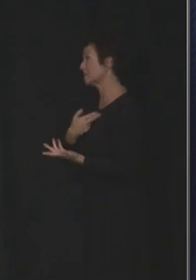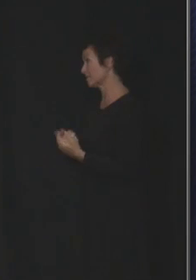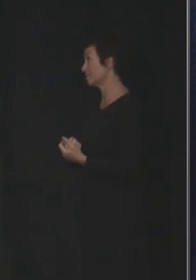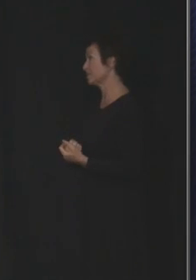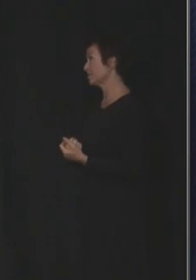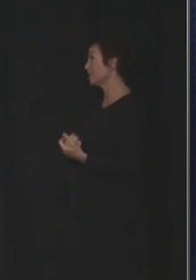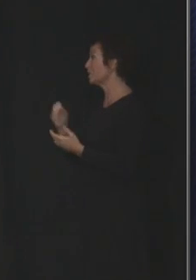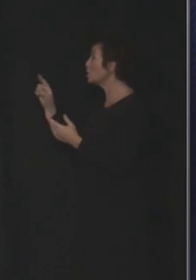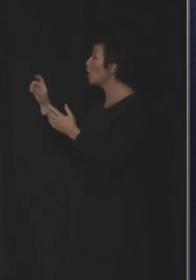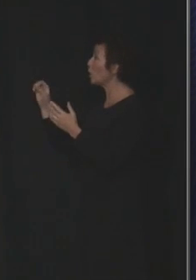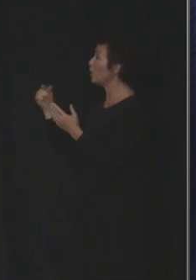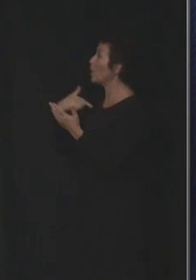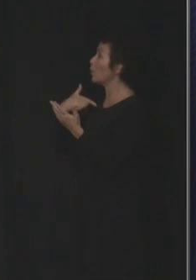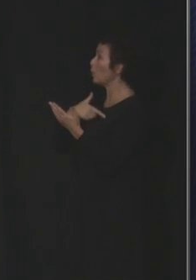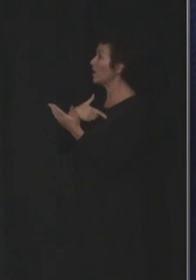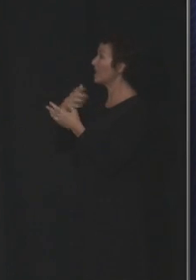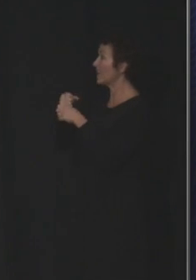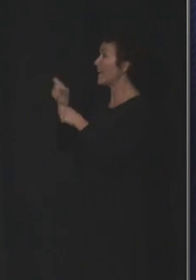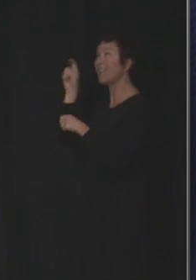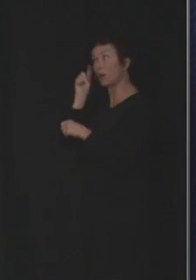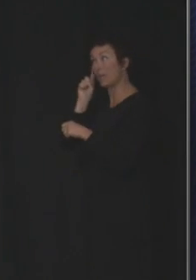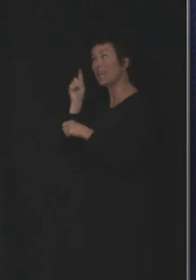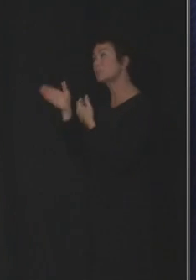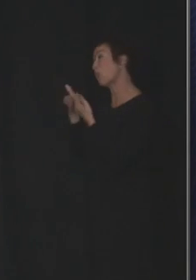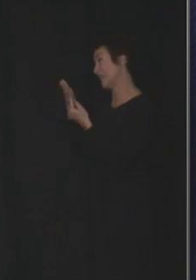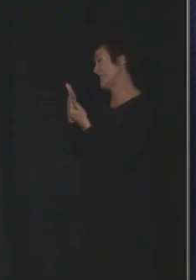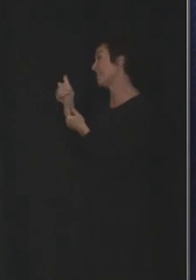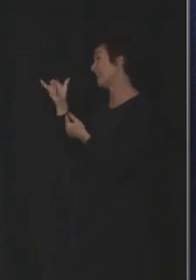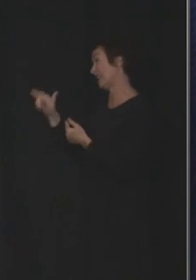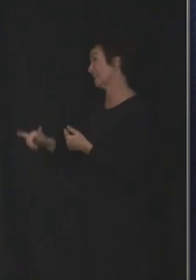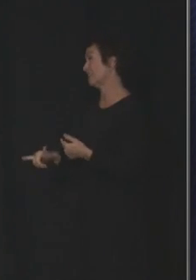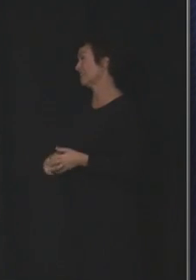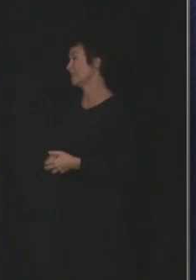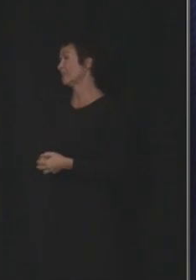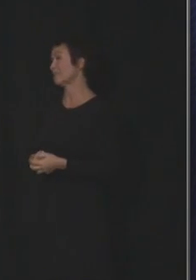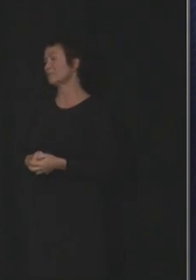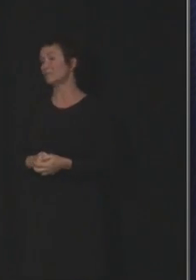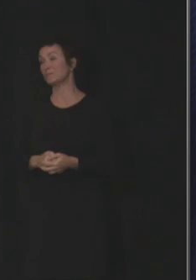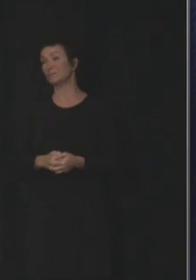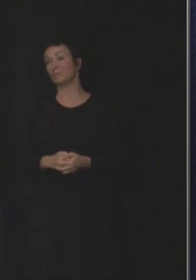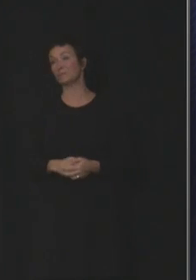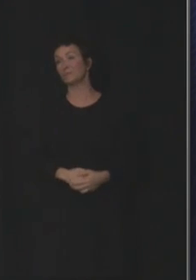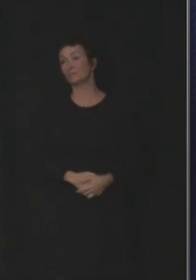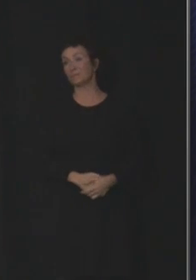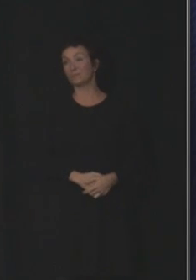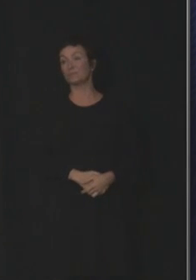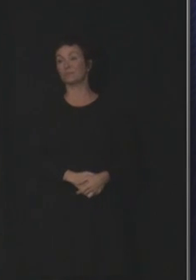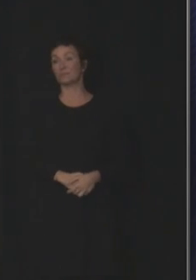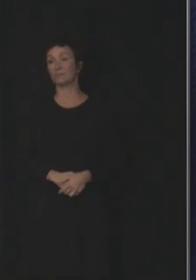so that we can get hearing aids more easily? Jordan: That's really a wonderful question.